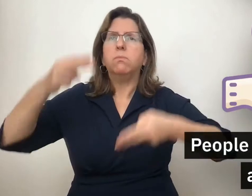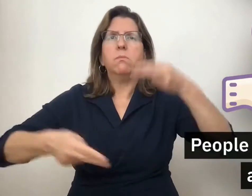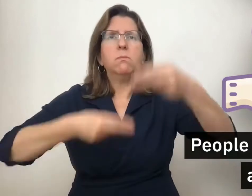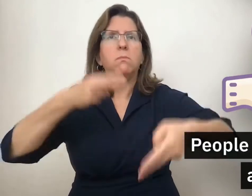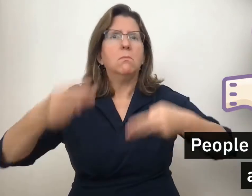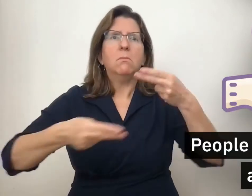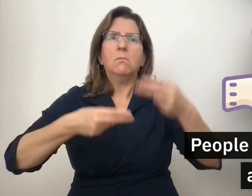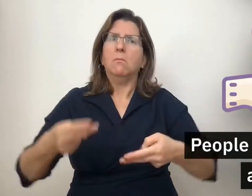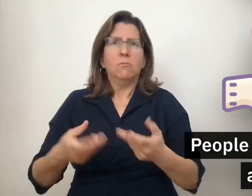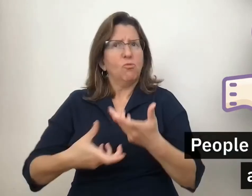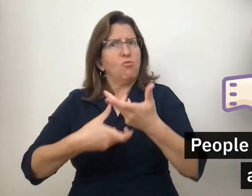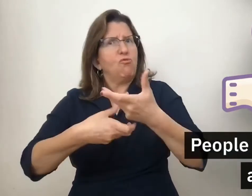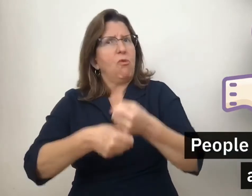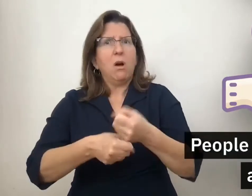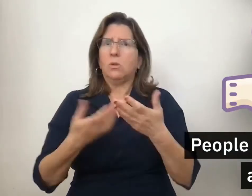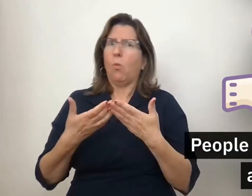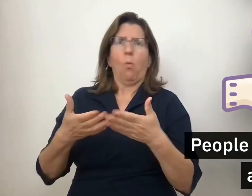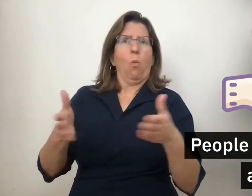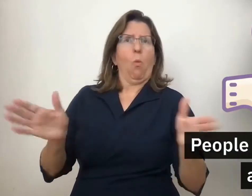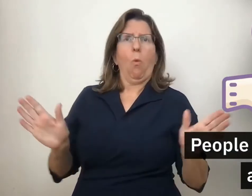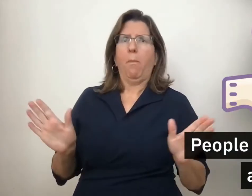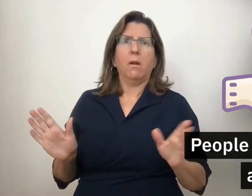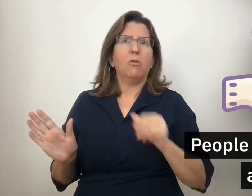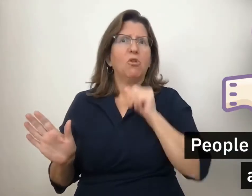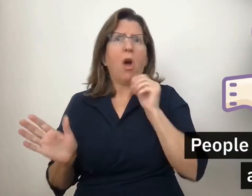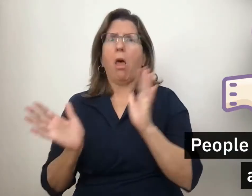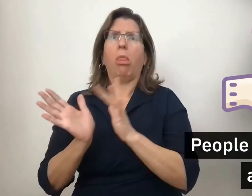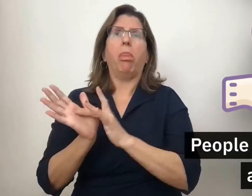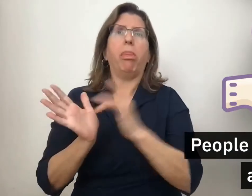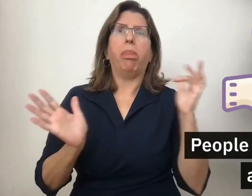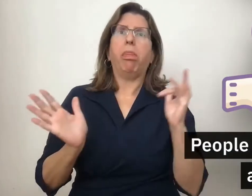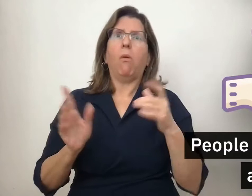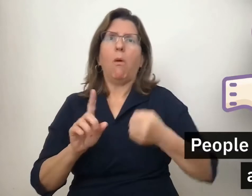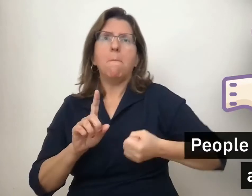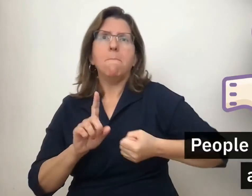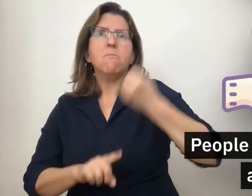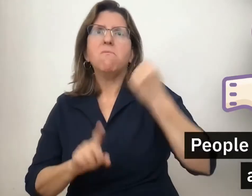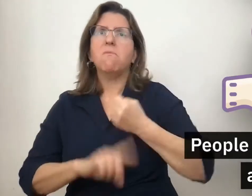an open mind, to be trusting and trustworthy.